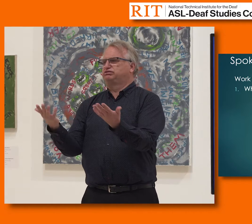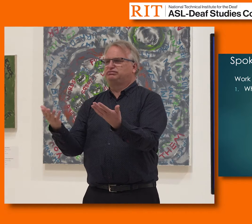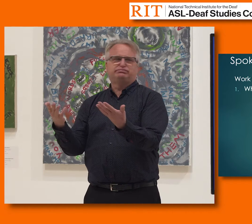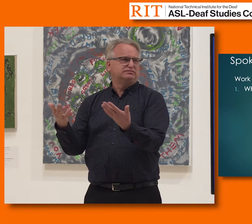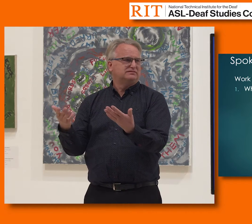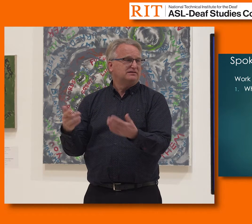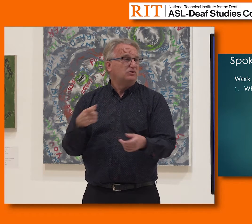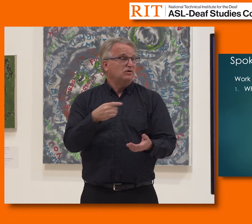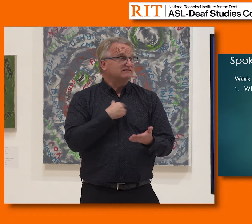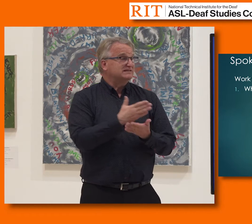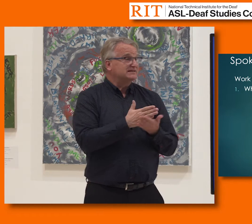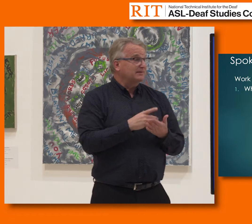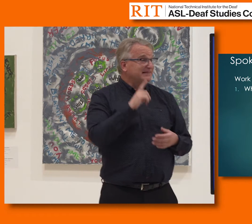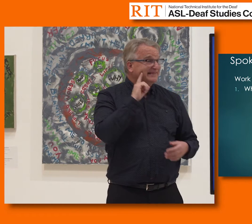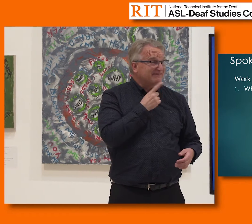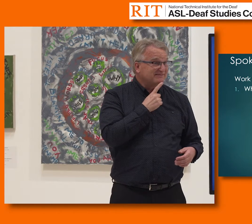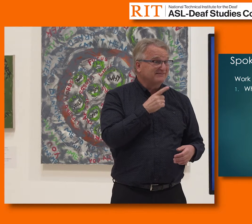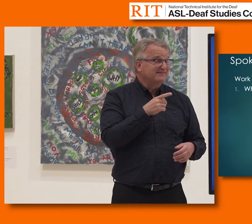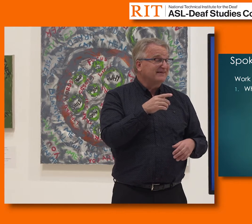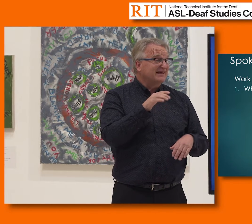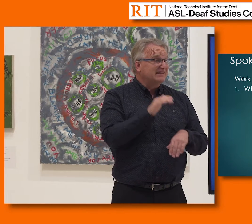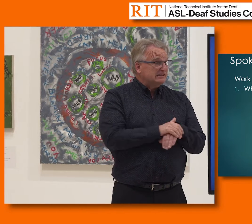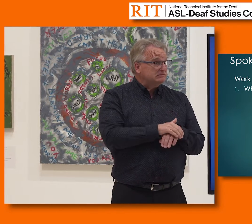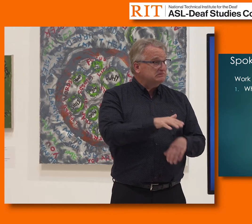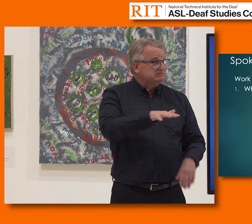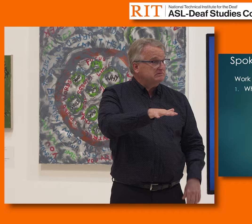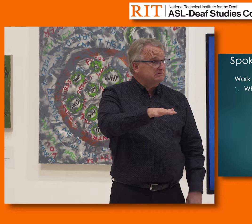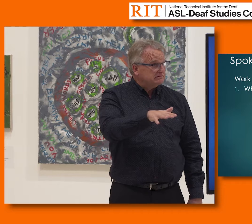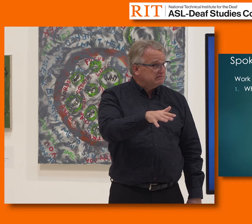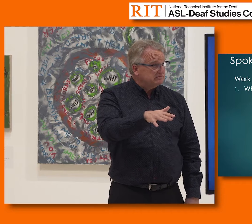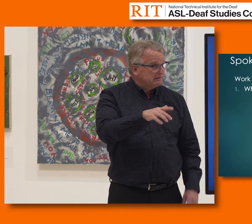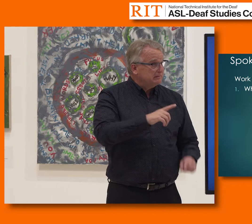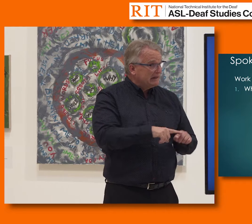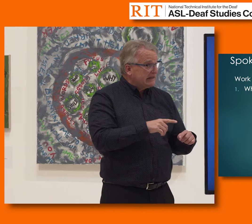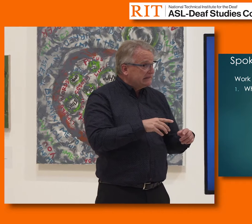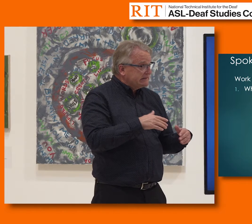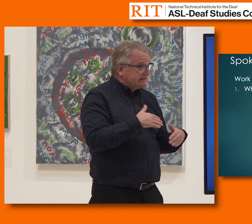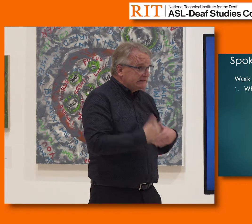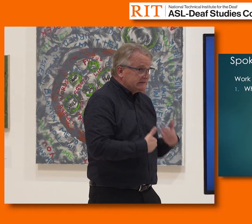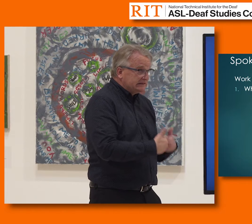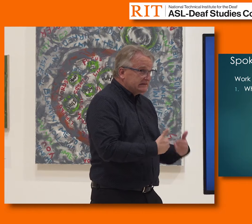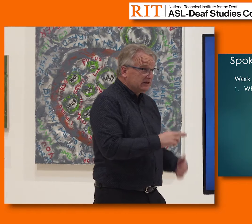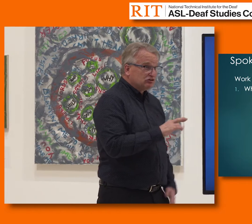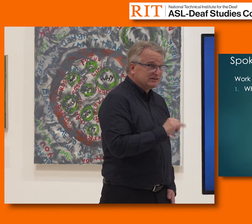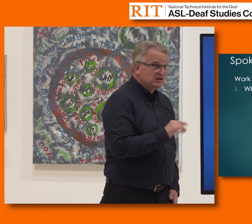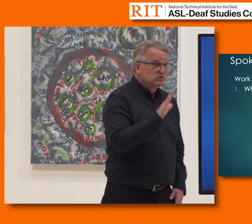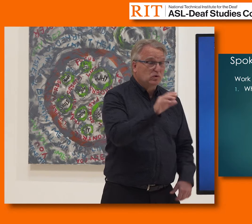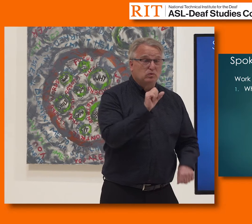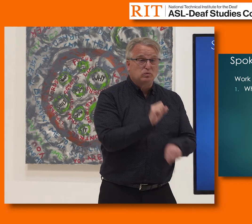able to receive and utilize any language that comes at them. You have others that have a more preferred mode,